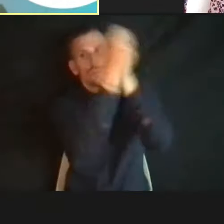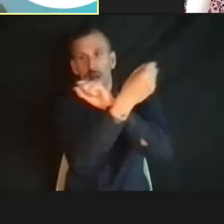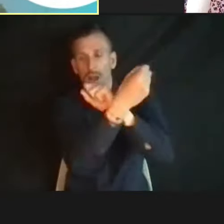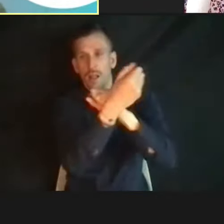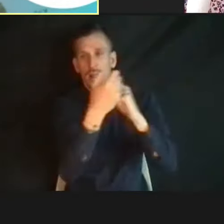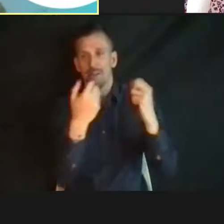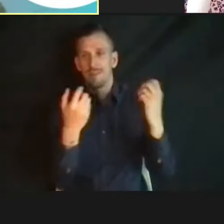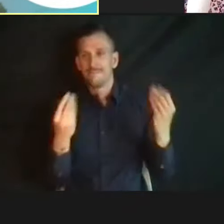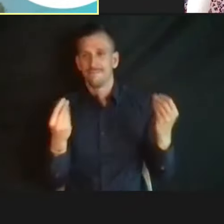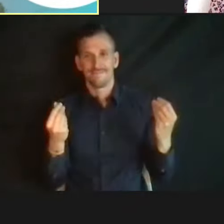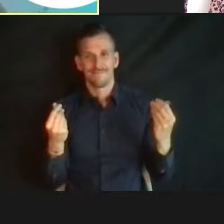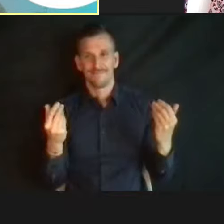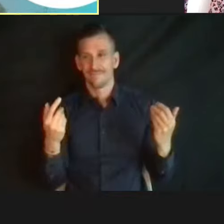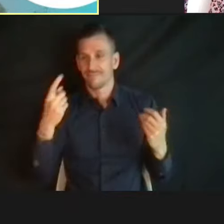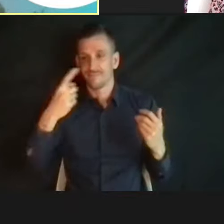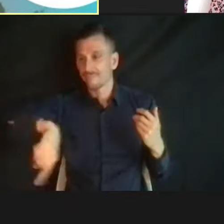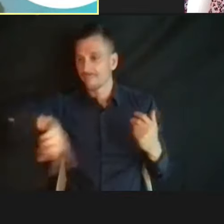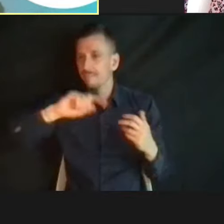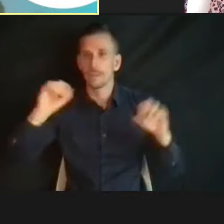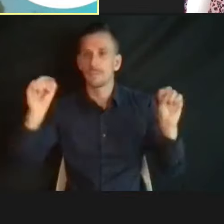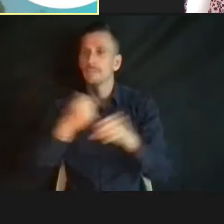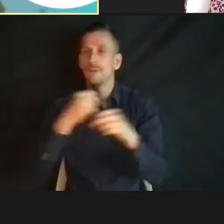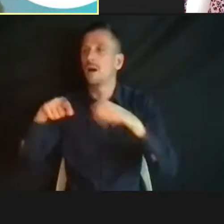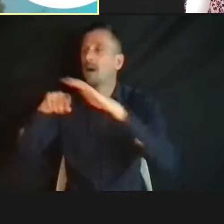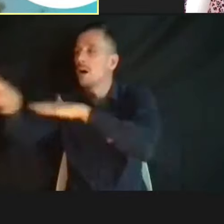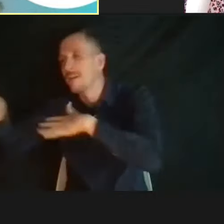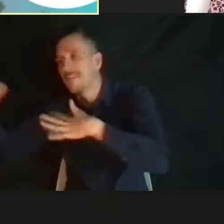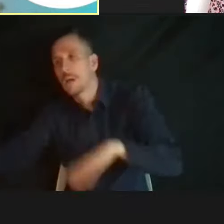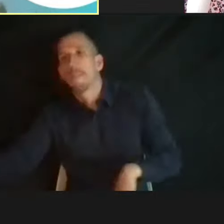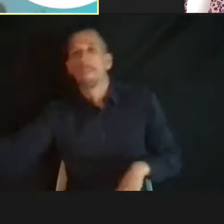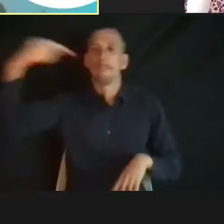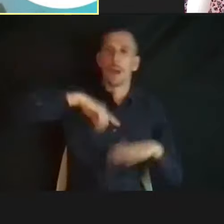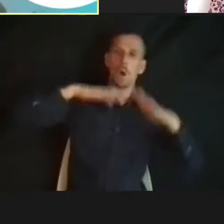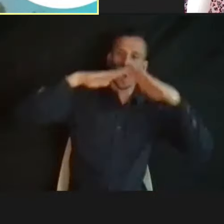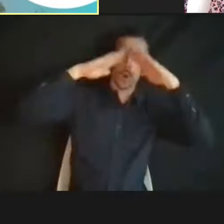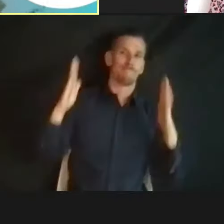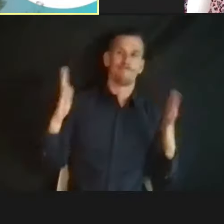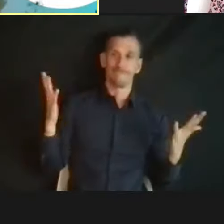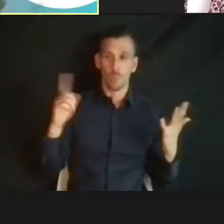there's no way your crop can grow, there's no way the other side, the flood is too much. Now,